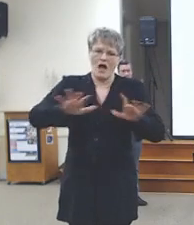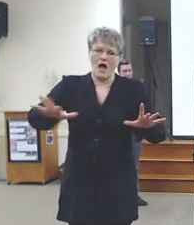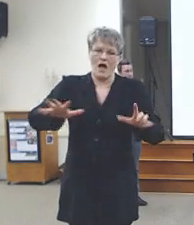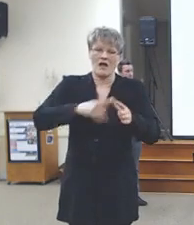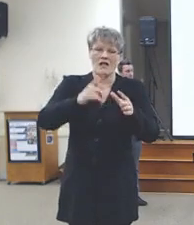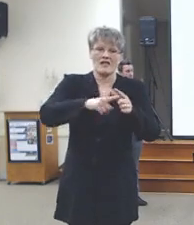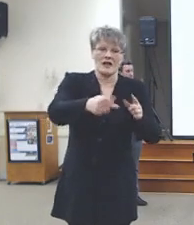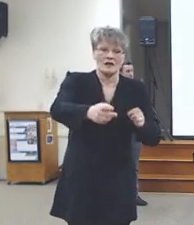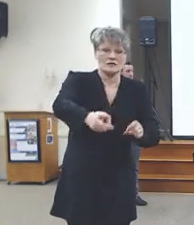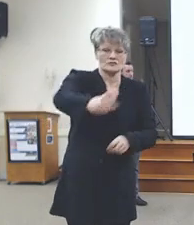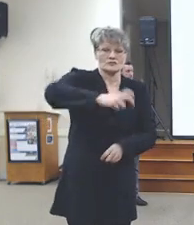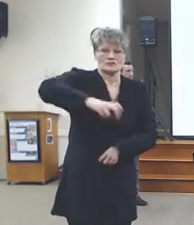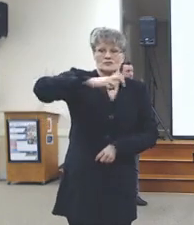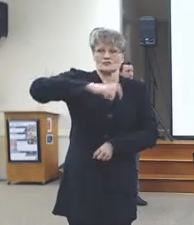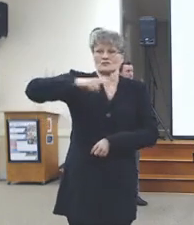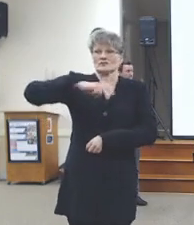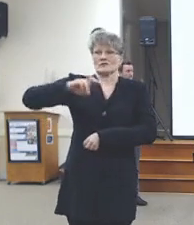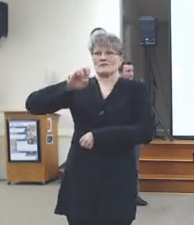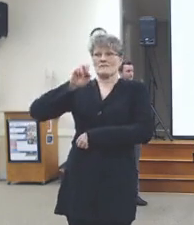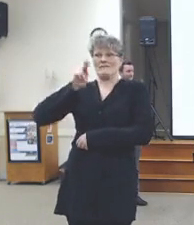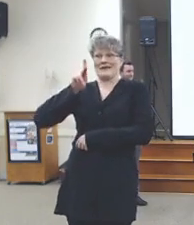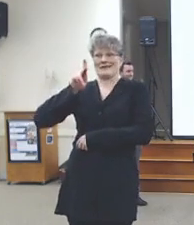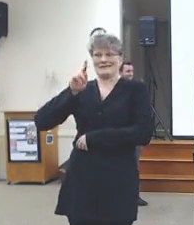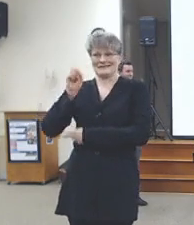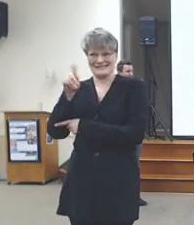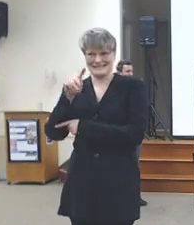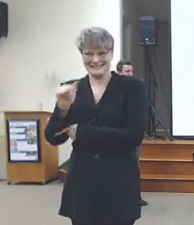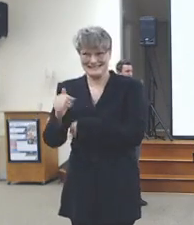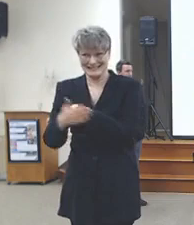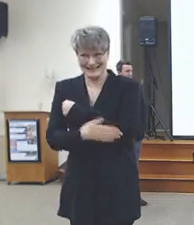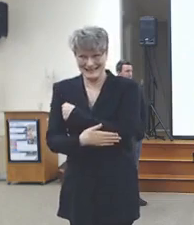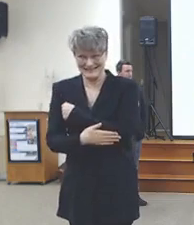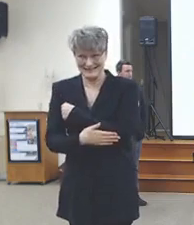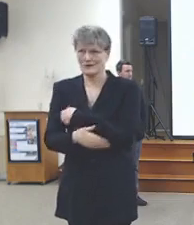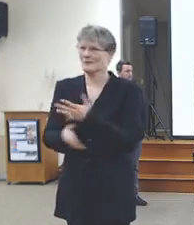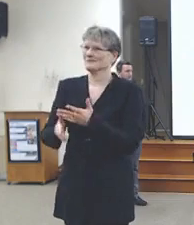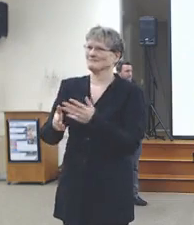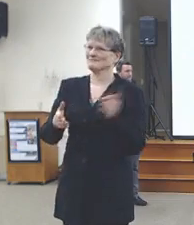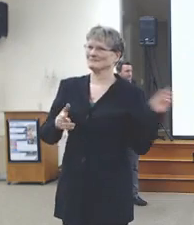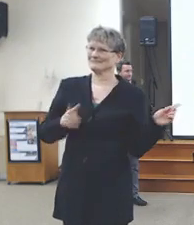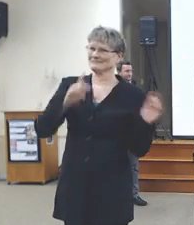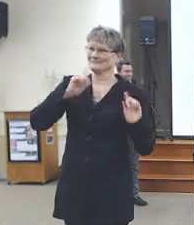gonna be really surprised by my answer, which is please stay home, wash your